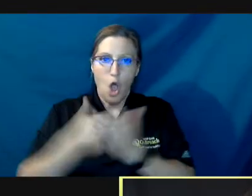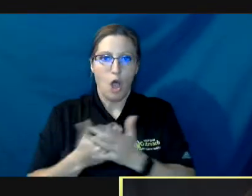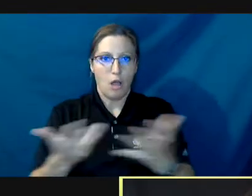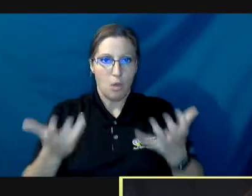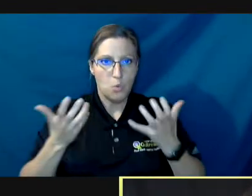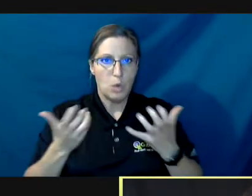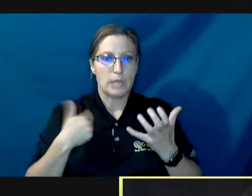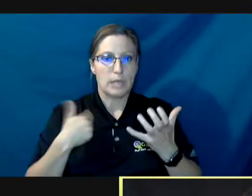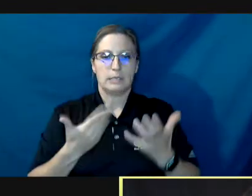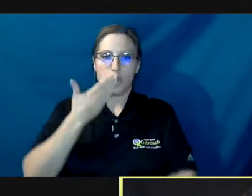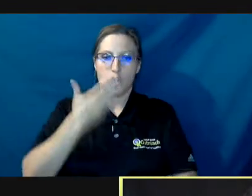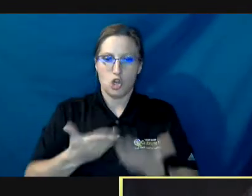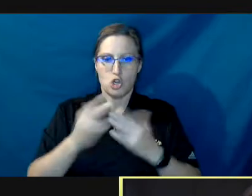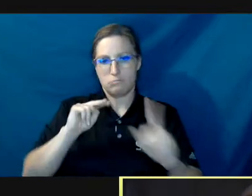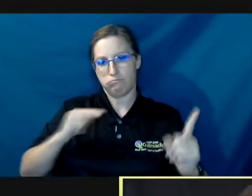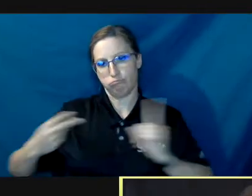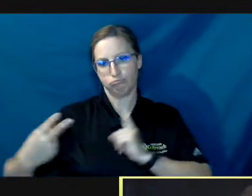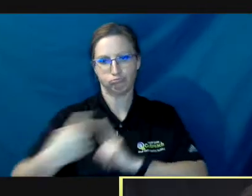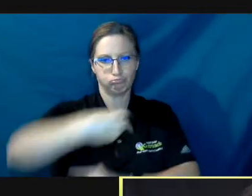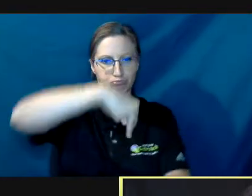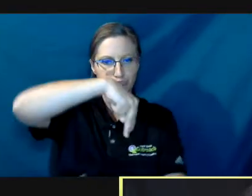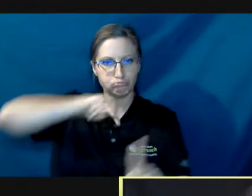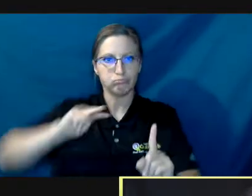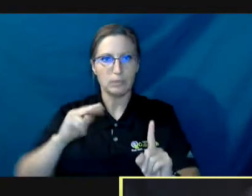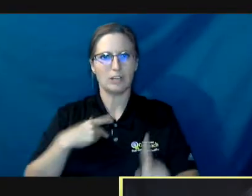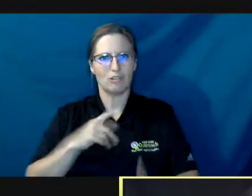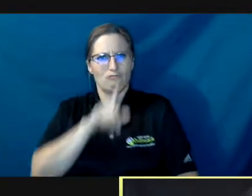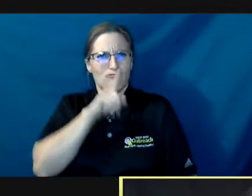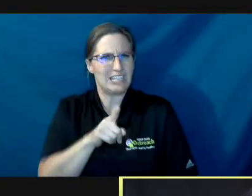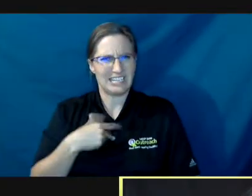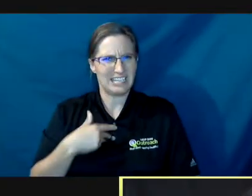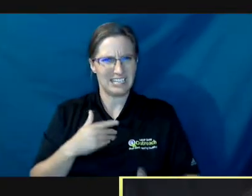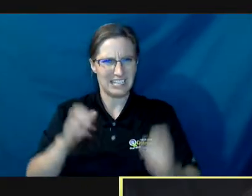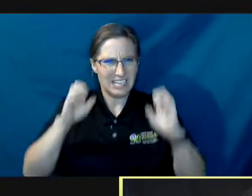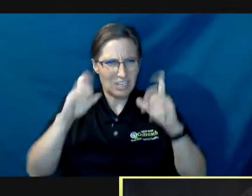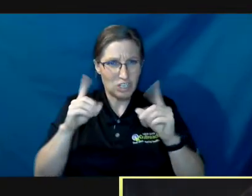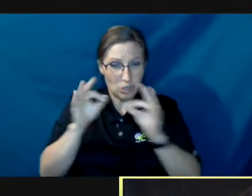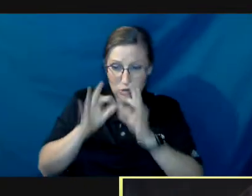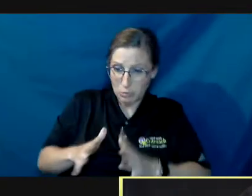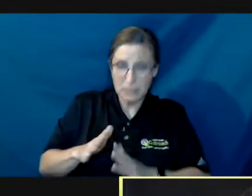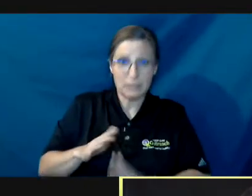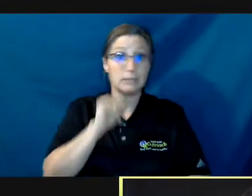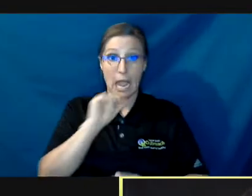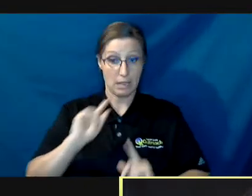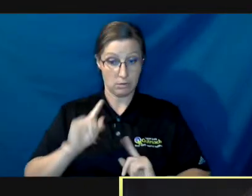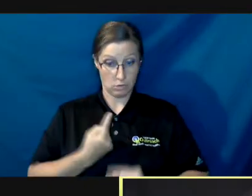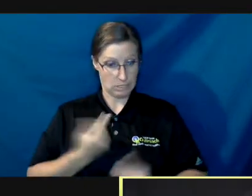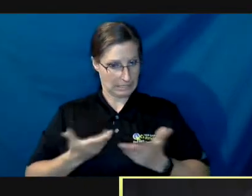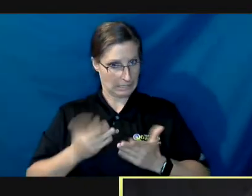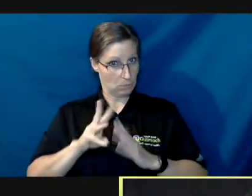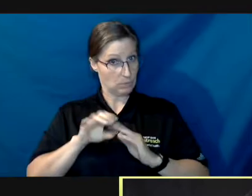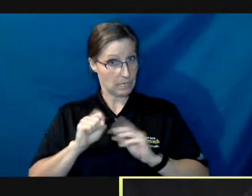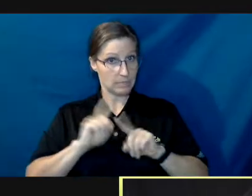a well-rounded perspective on what educational interpreting is today, not just in Wisconsin, but nationwide.